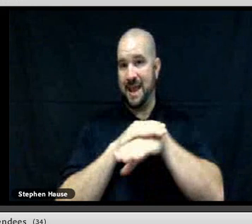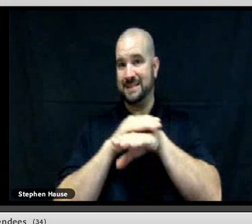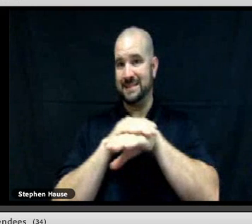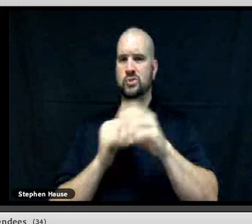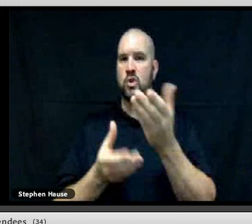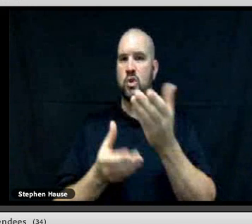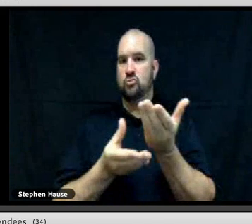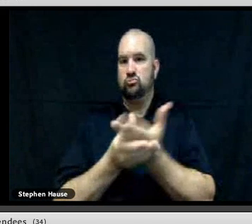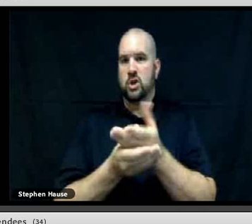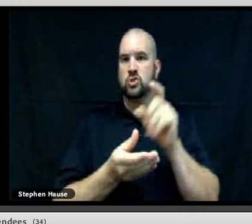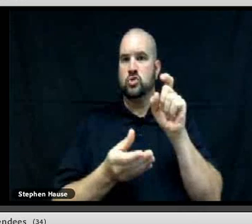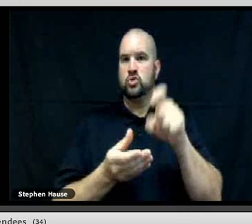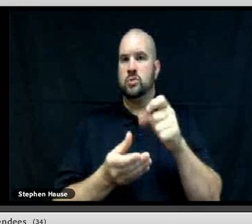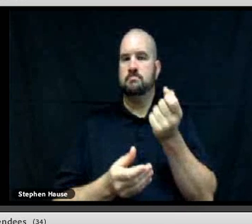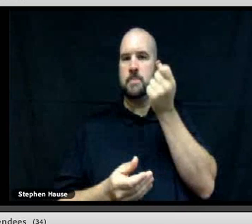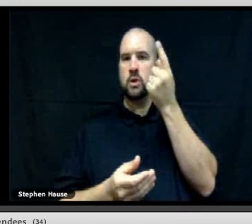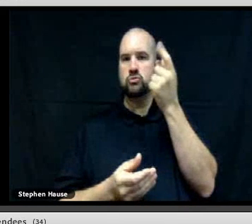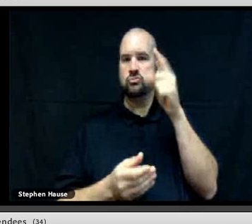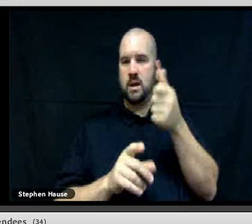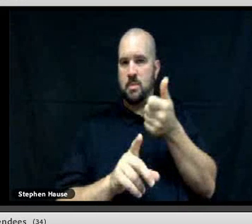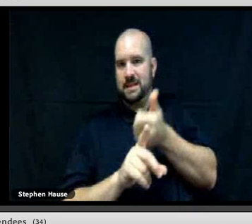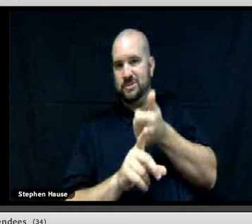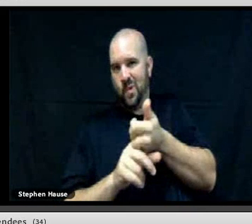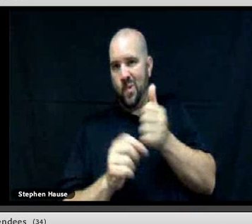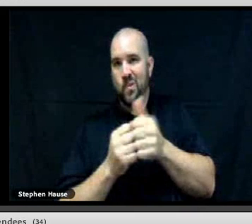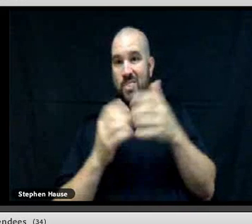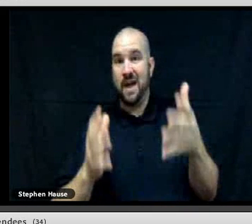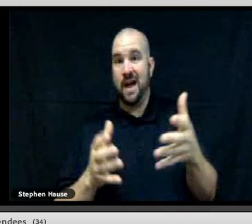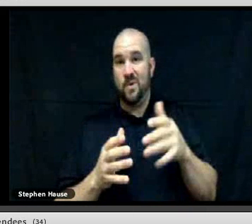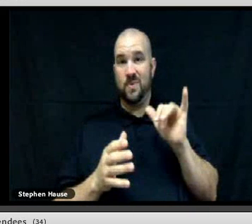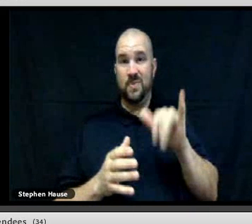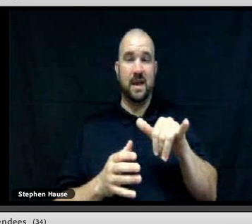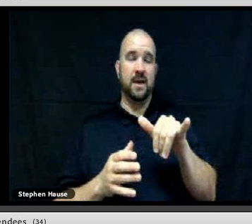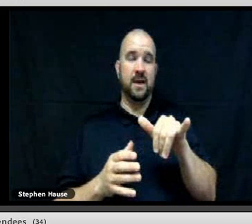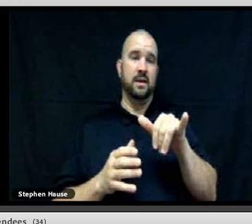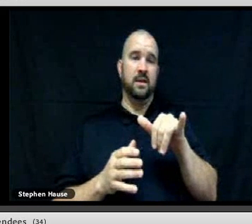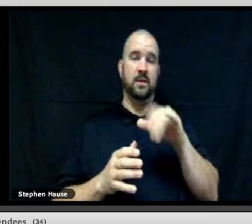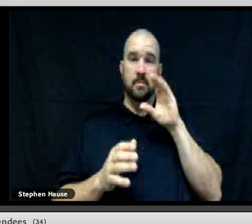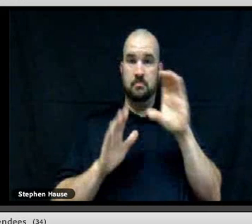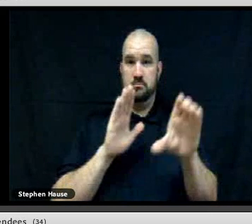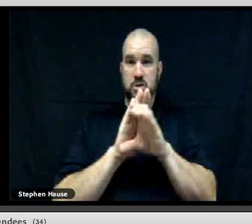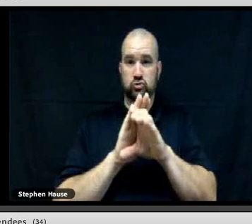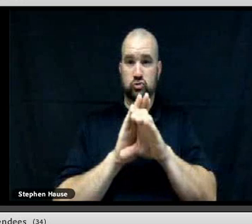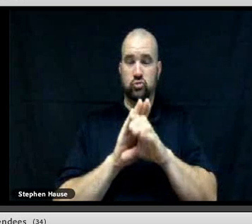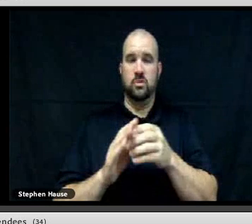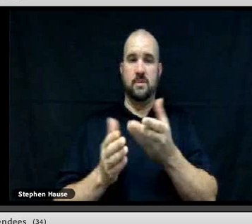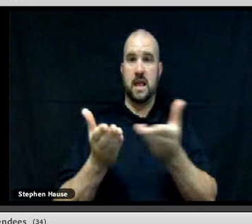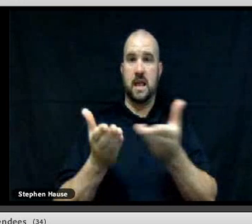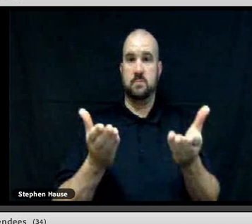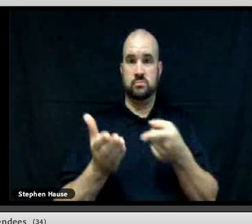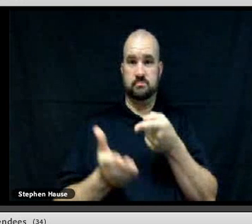without that digital representation of the object. Um, it should also make sense to machines.